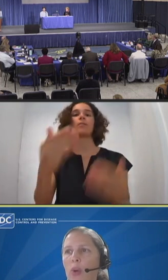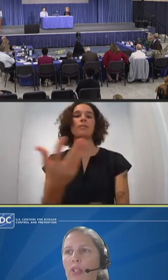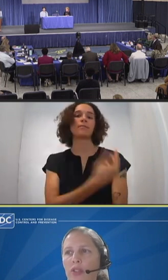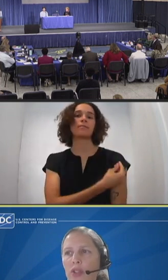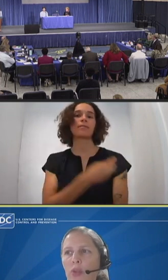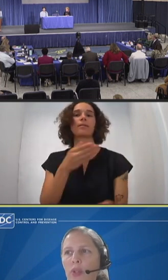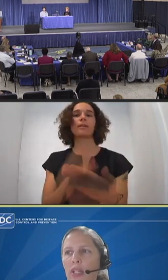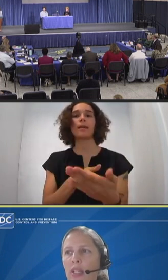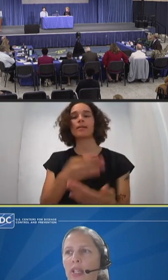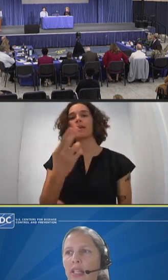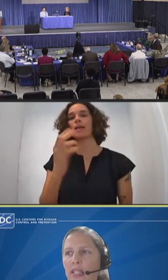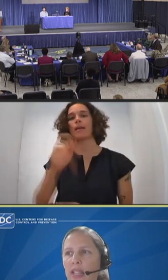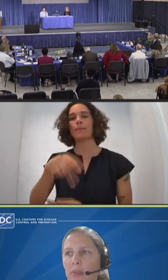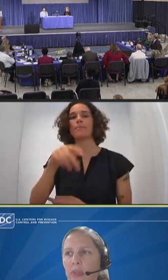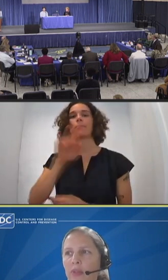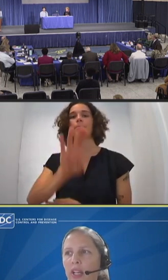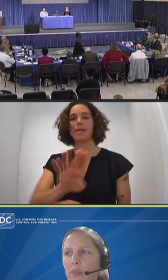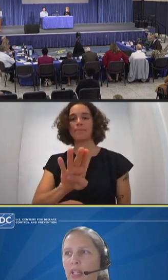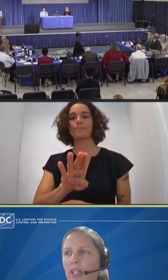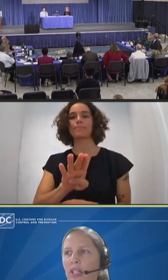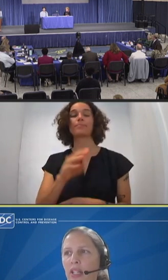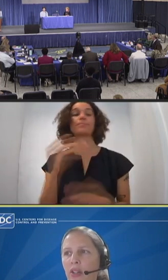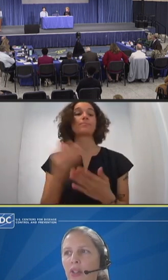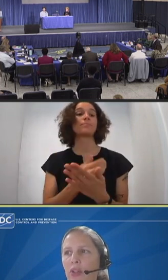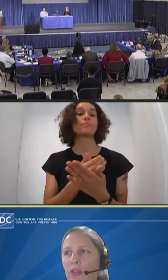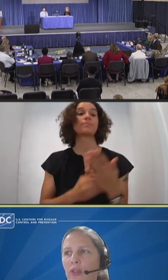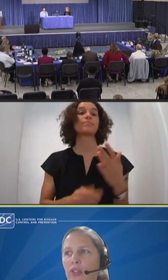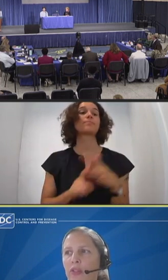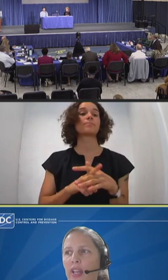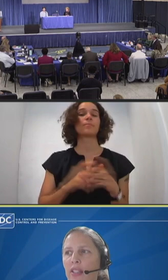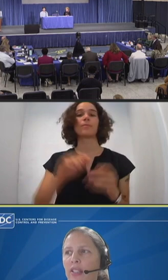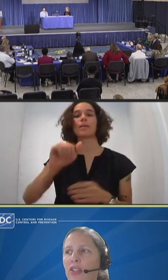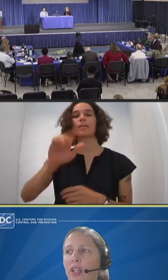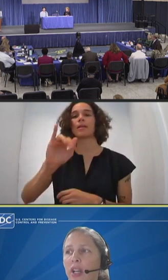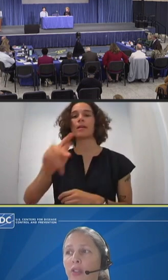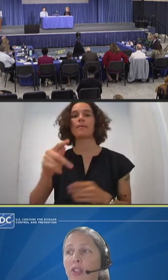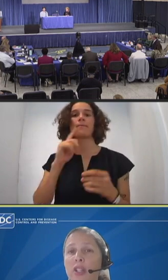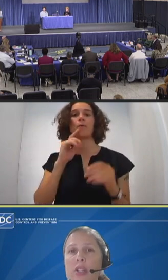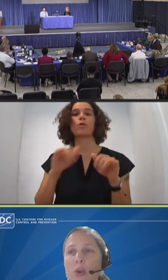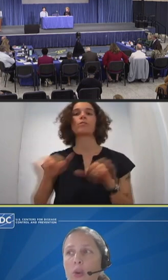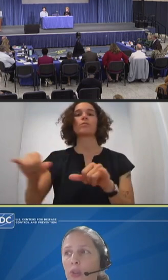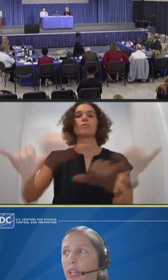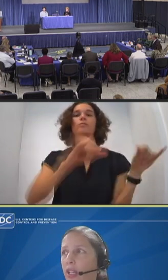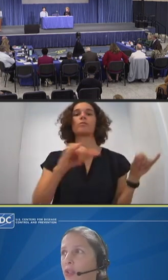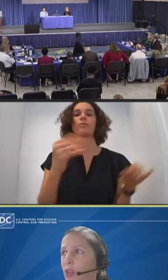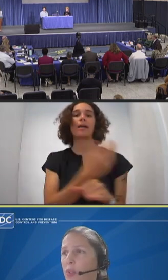What's new in ACIP, recommending near universal vaccination coverage in the older age groups. And